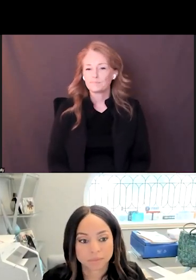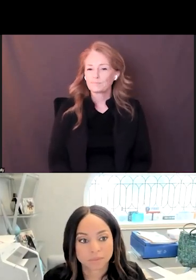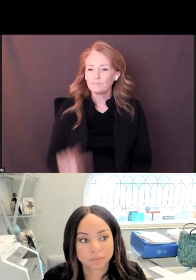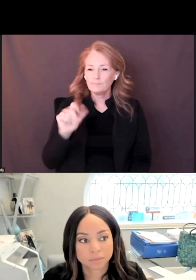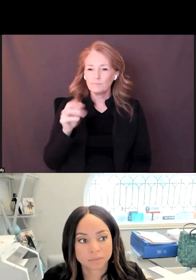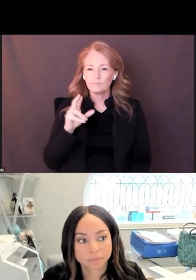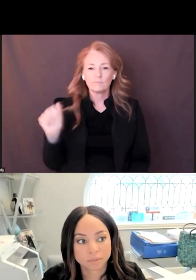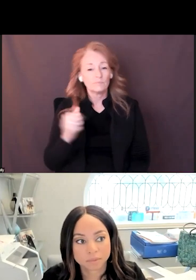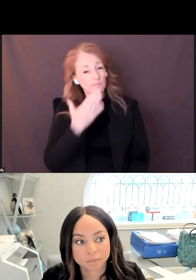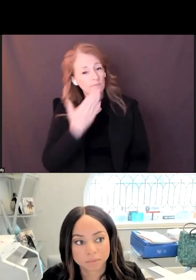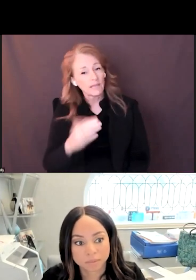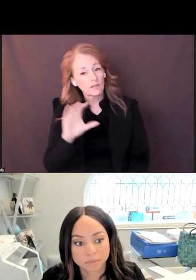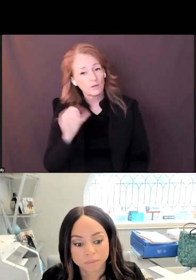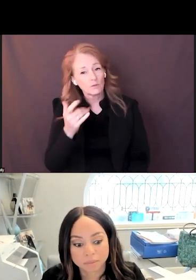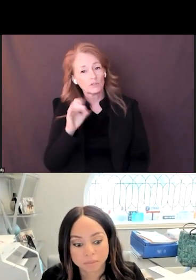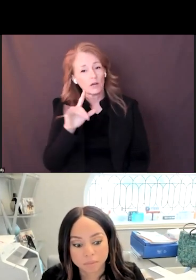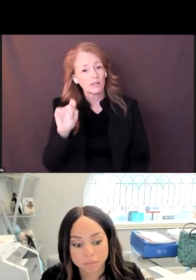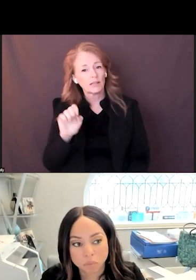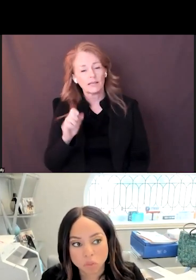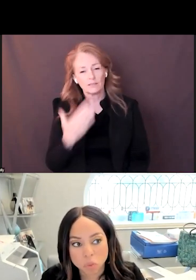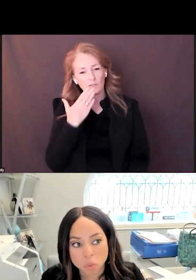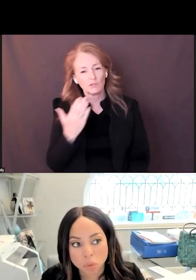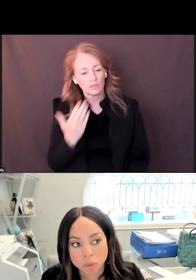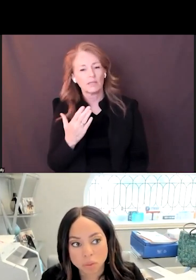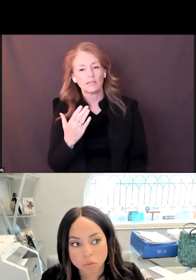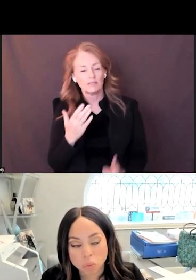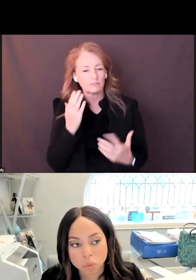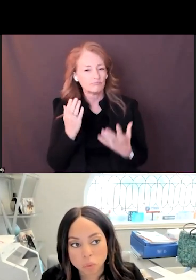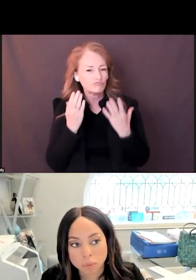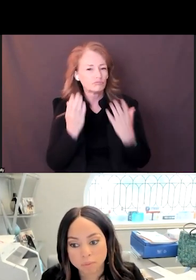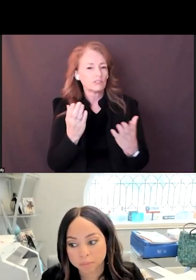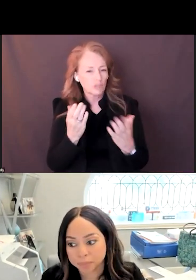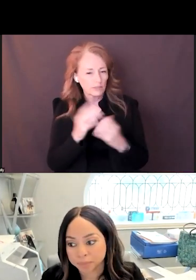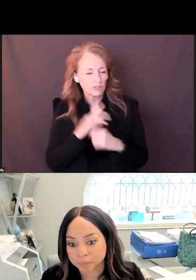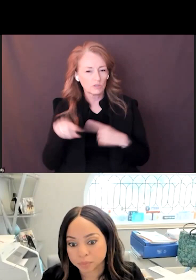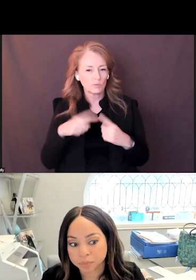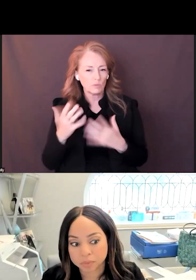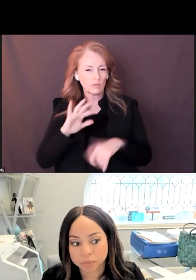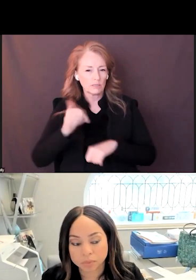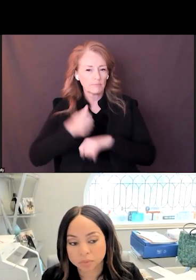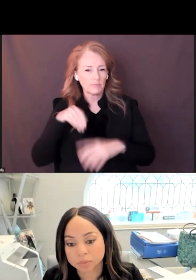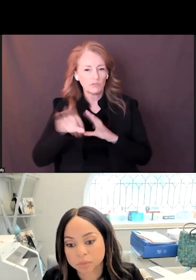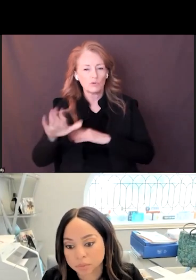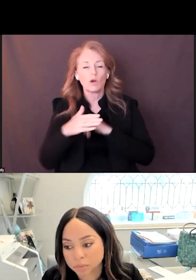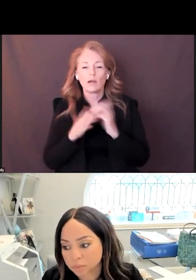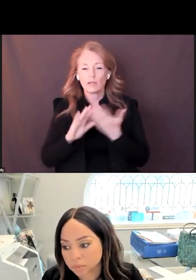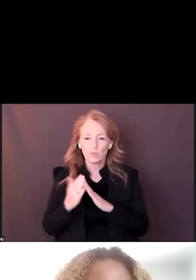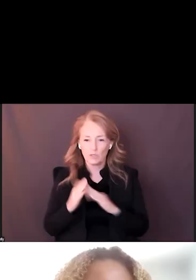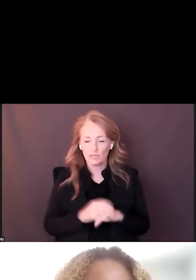REALLY GREAT WORK. AND AGAIN, JENNA, YOUR PERSPECTIVE FROM THE STATE LEVEL.